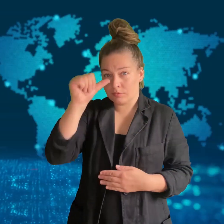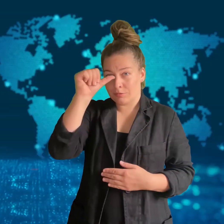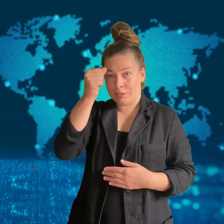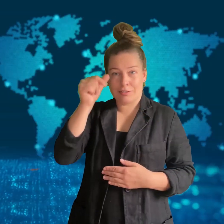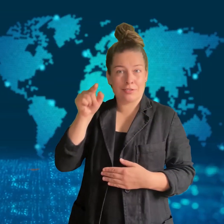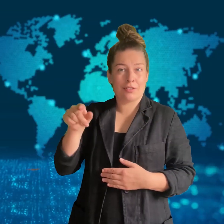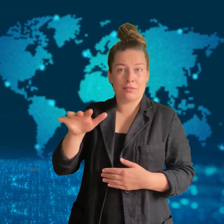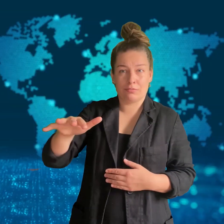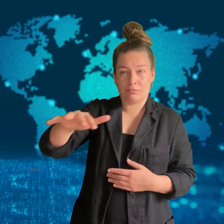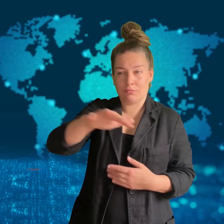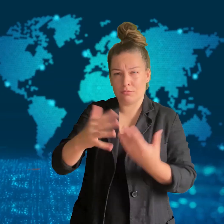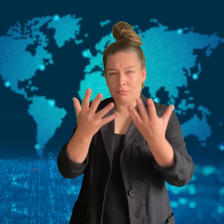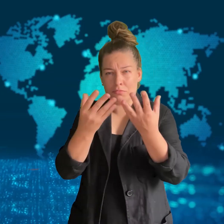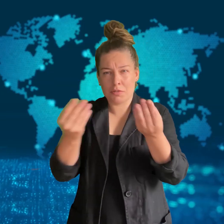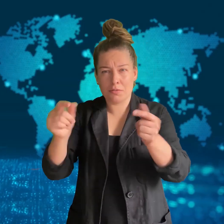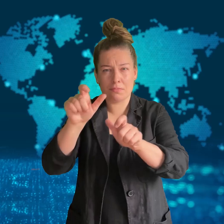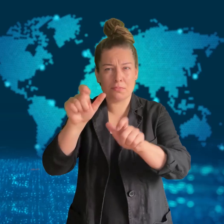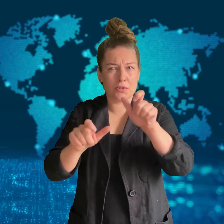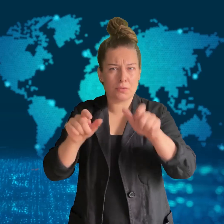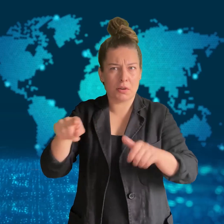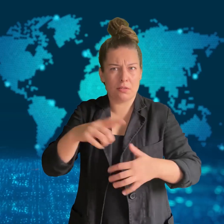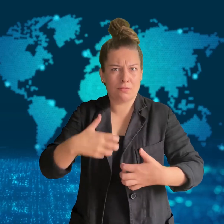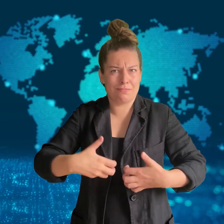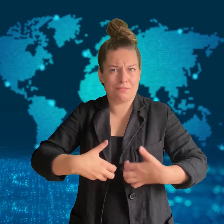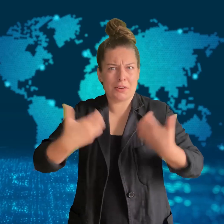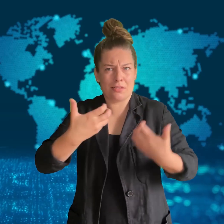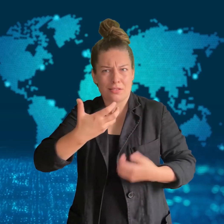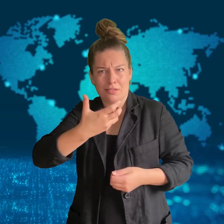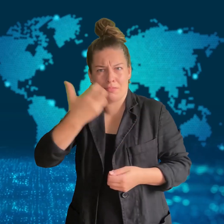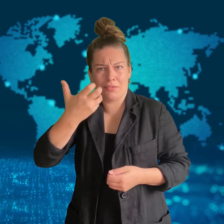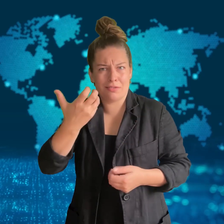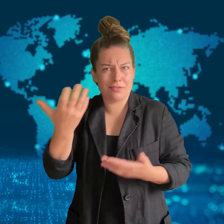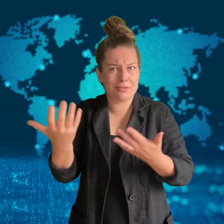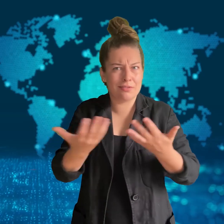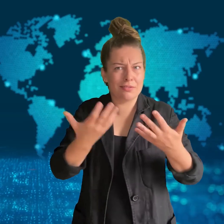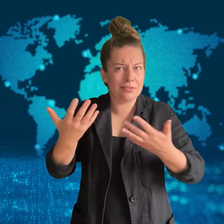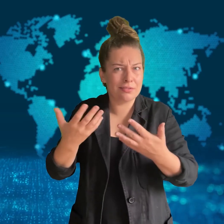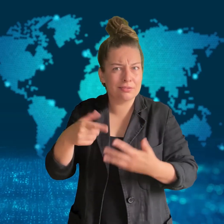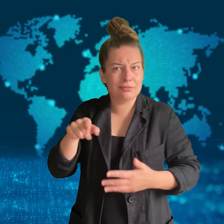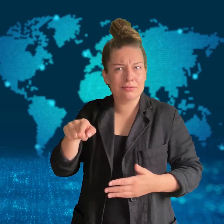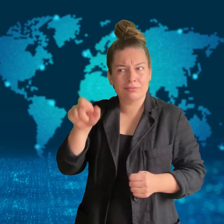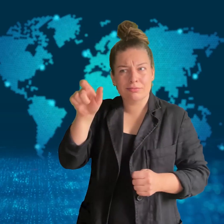[MONIKA]: Many people in India are angry at